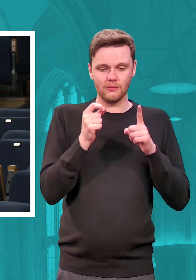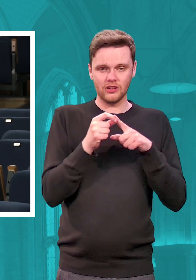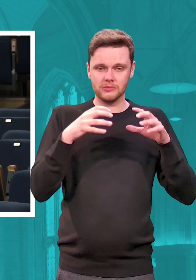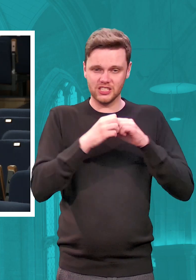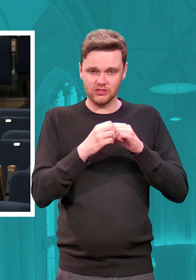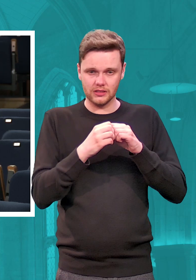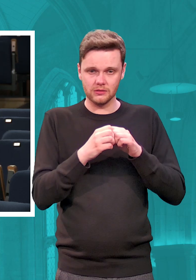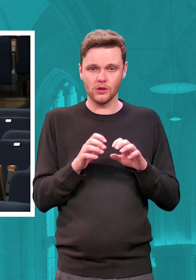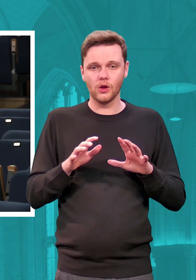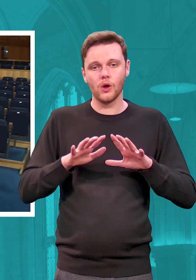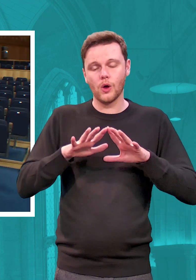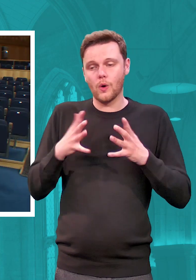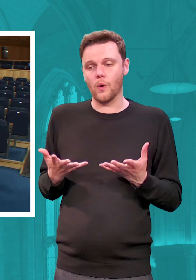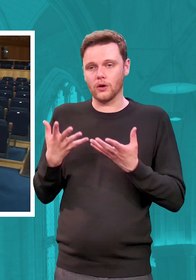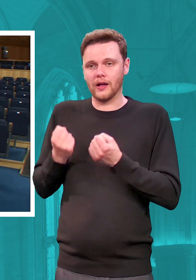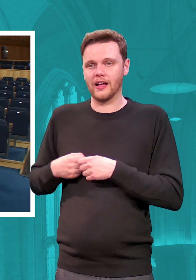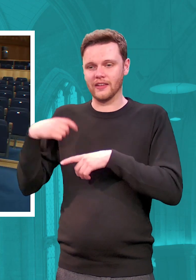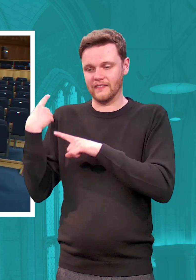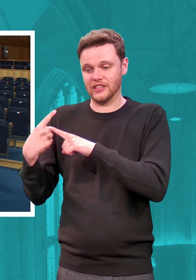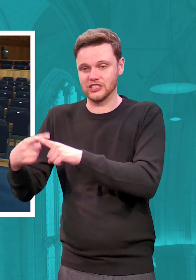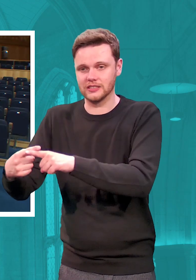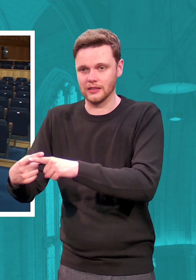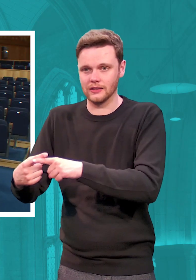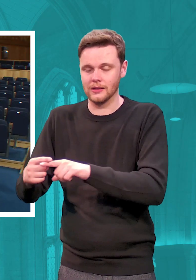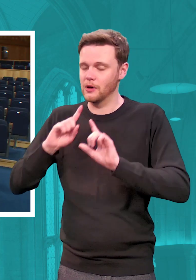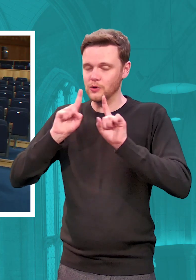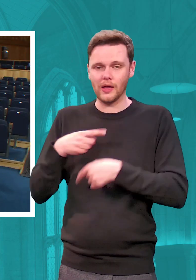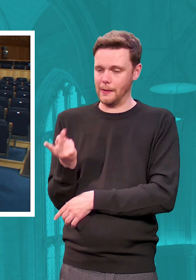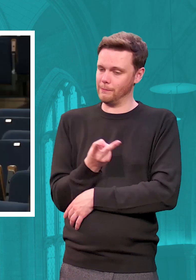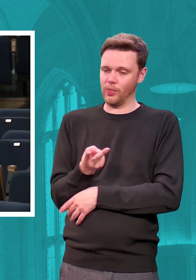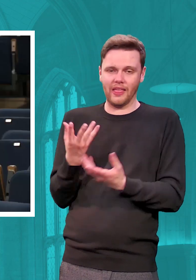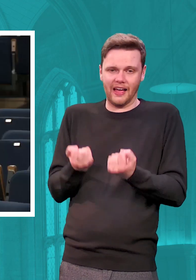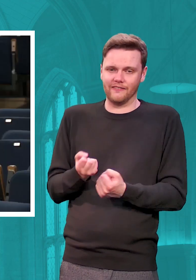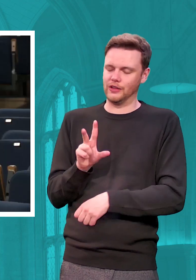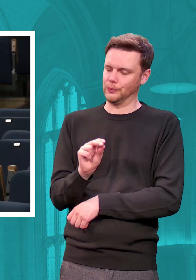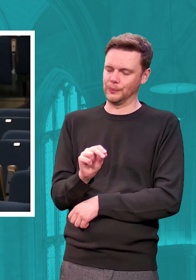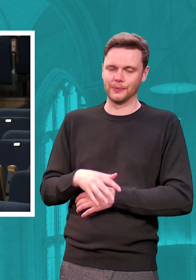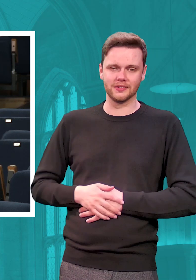or you could have efficiency, but you couldn't have both. I think that the hardest thing